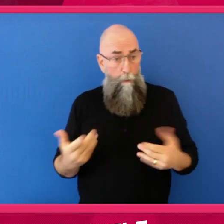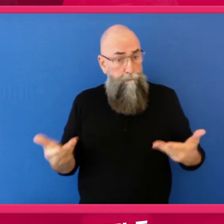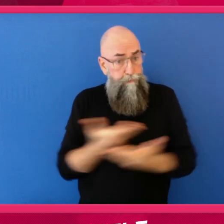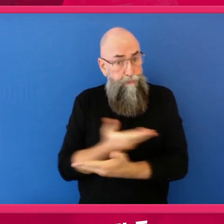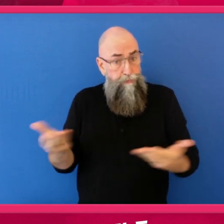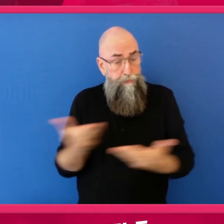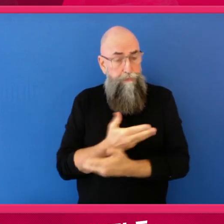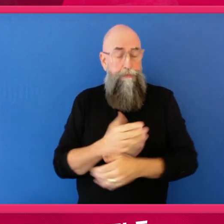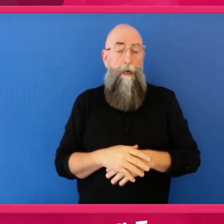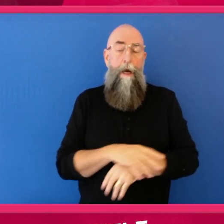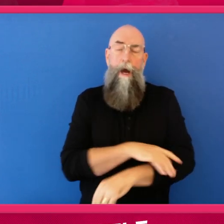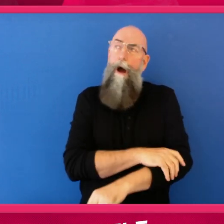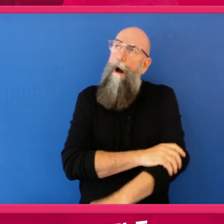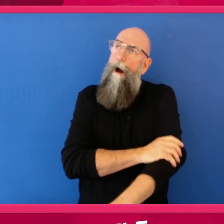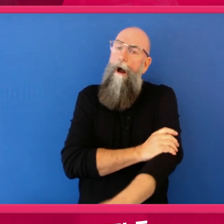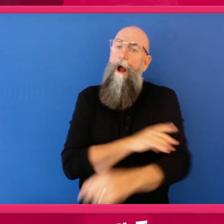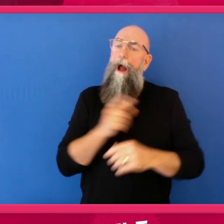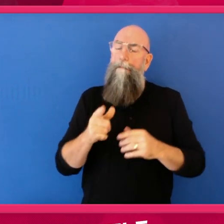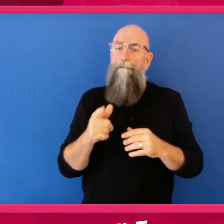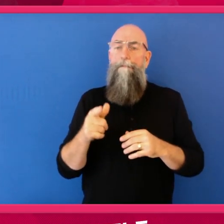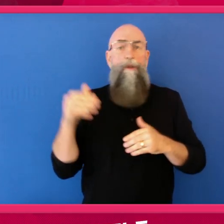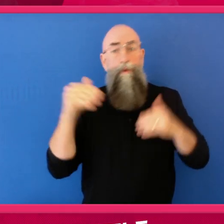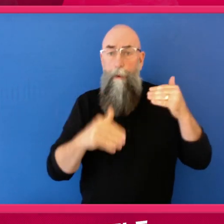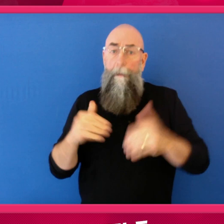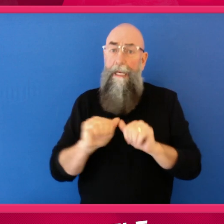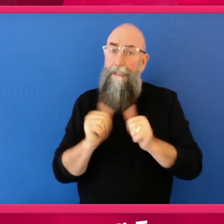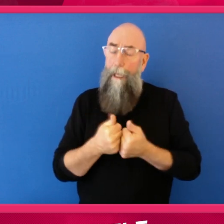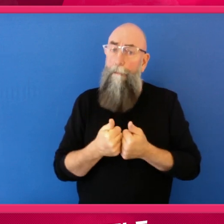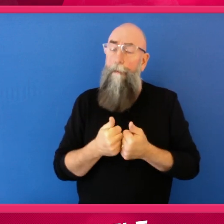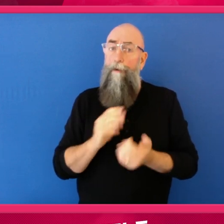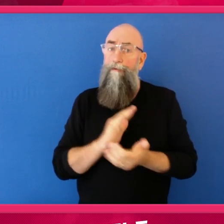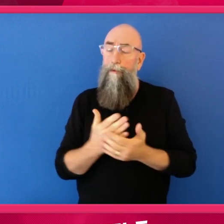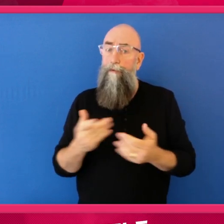the swimming team, they go back and forth. Athletics, we do a bit together. I'm actually